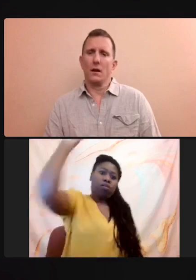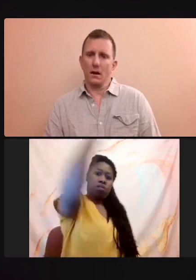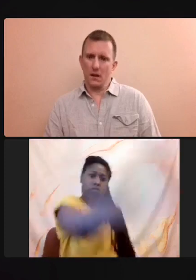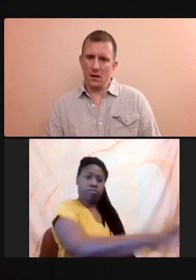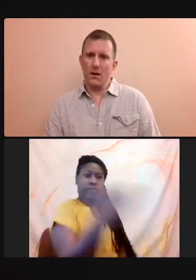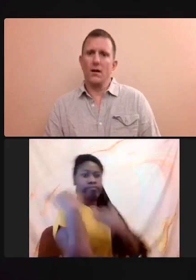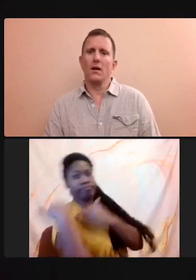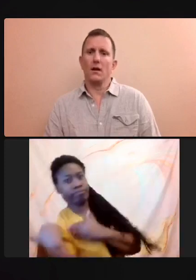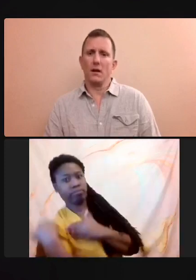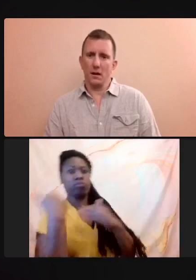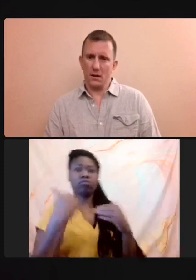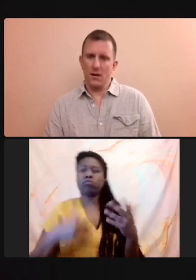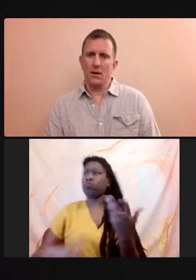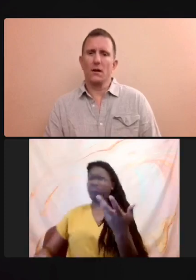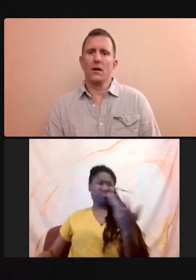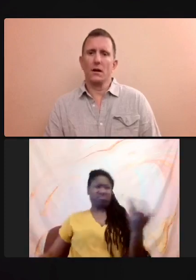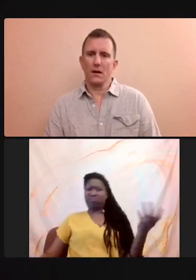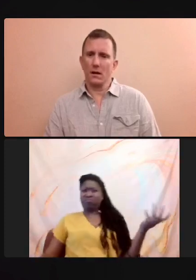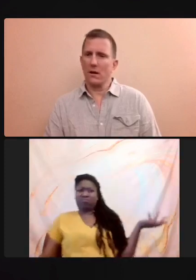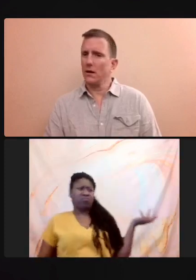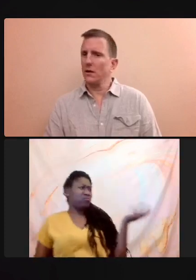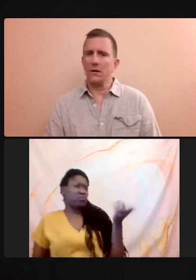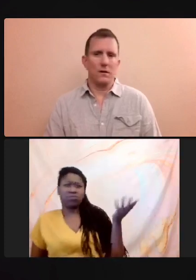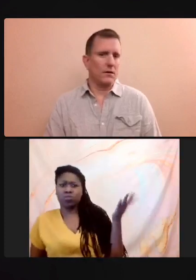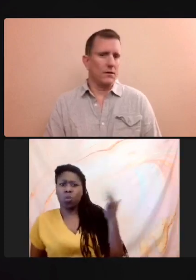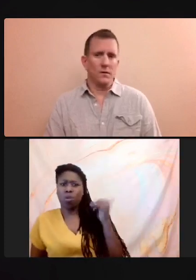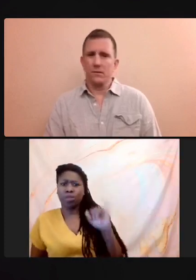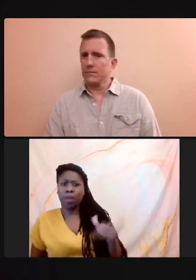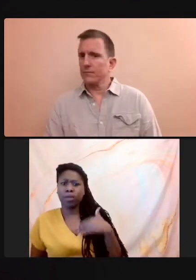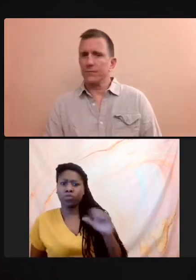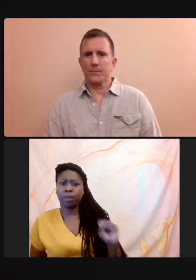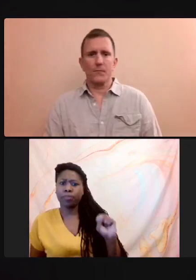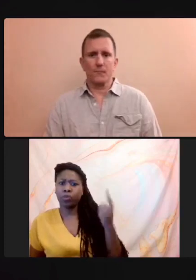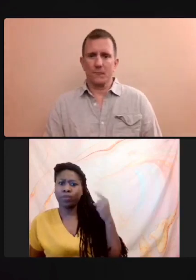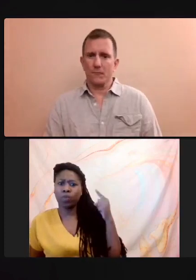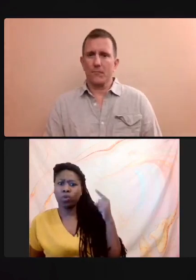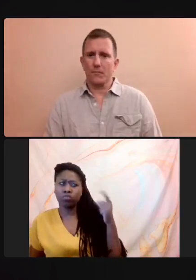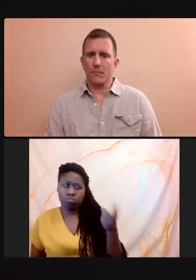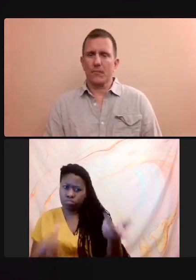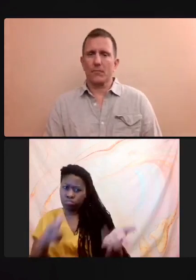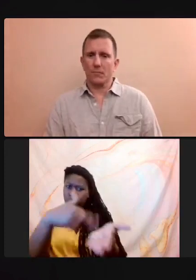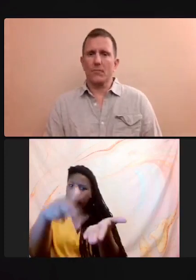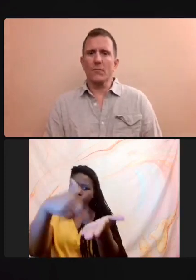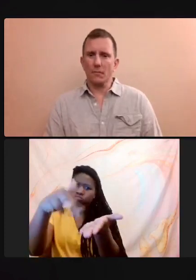you know, to another white interpreter, say, hey, have you worked with another black interpreter or another interpreter of color?